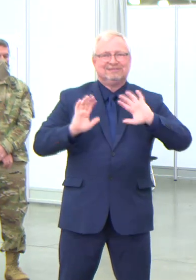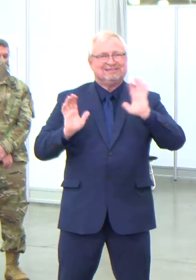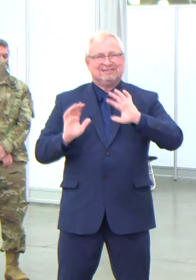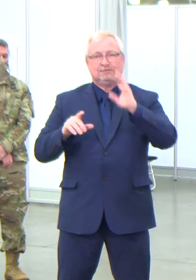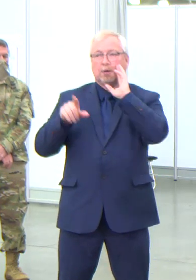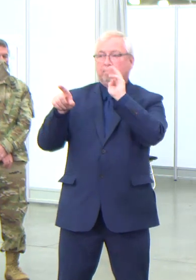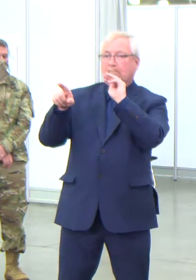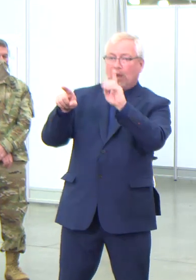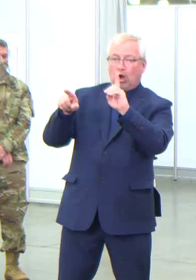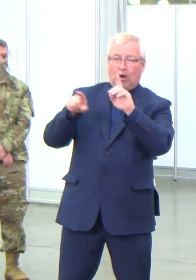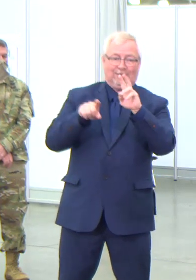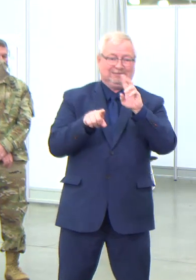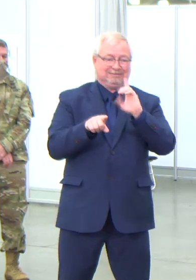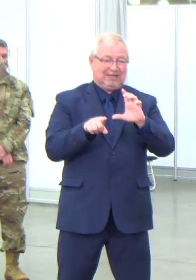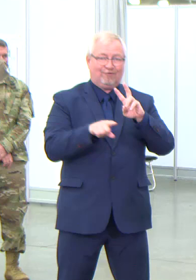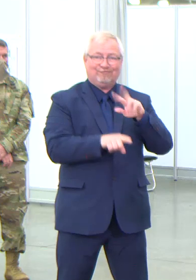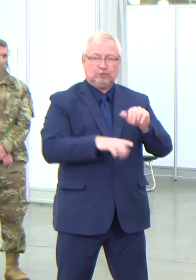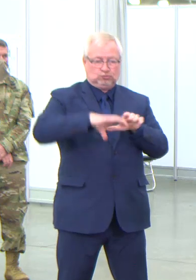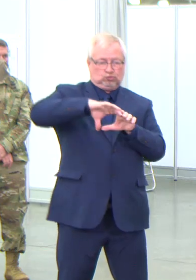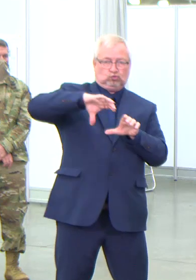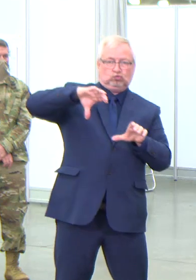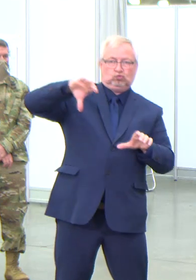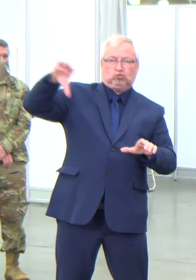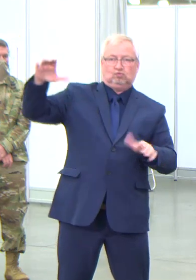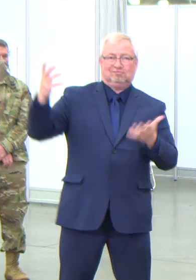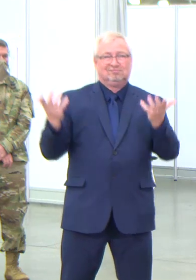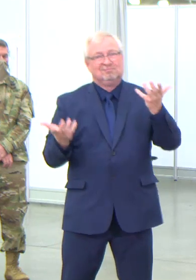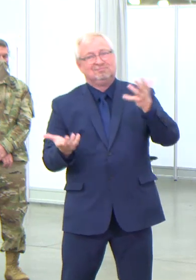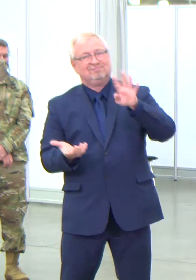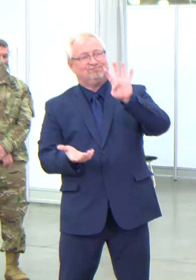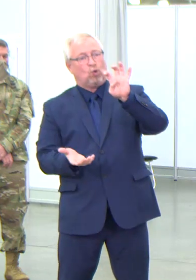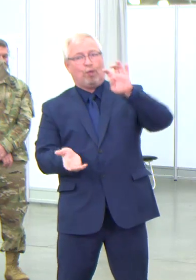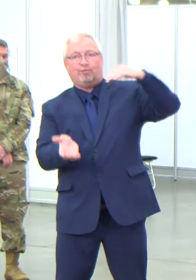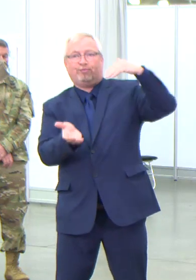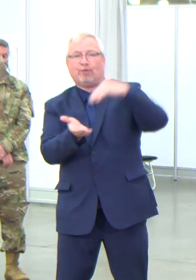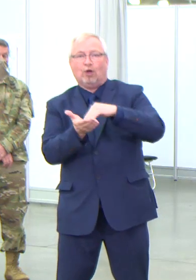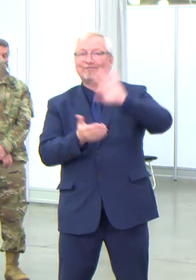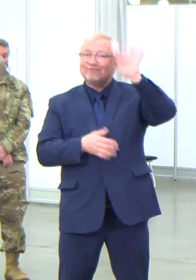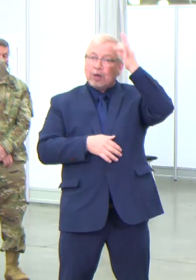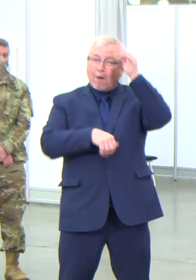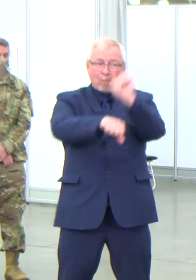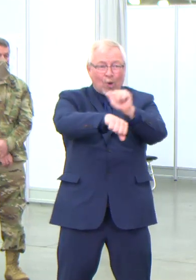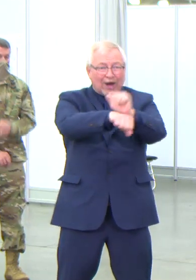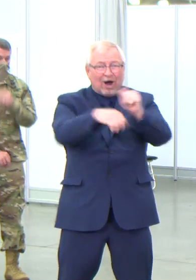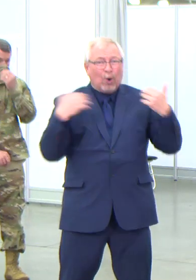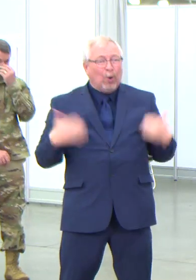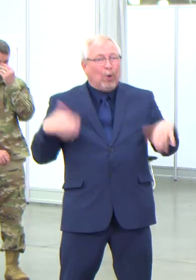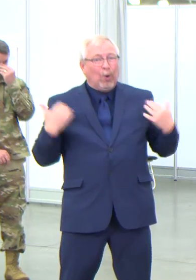included Maryland, D.C., and Virginia together because it's